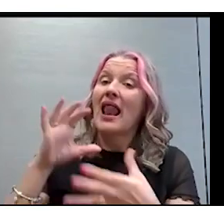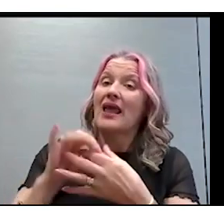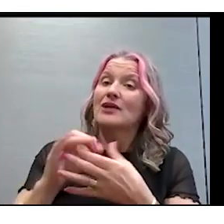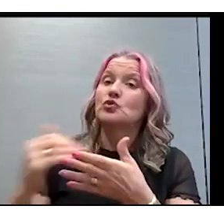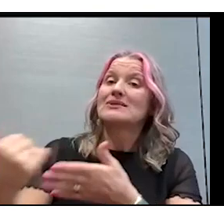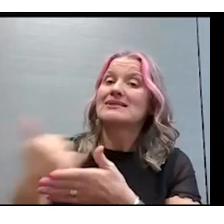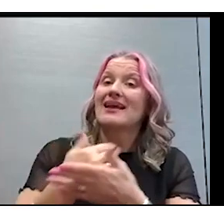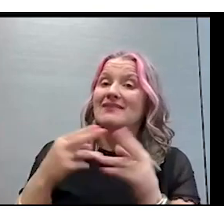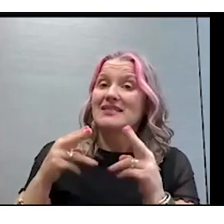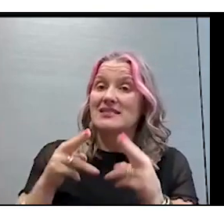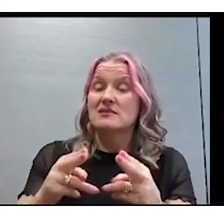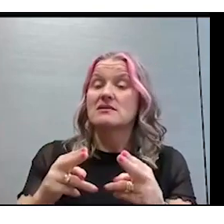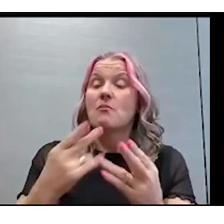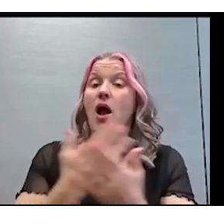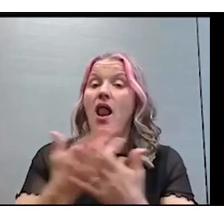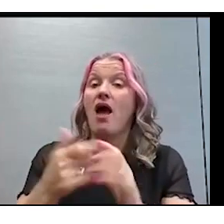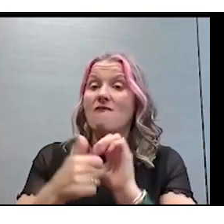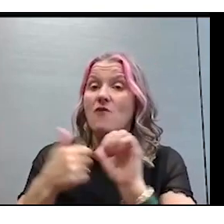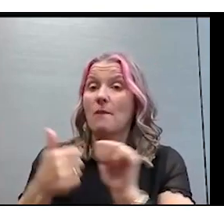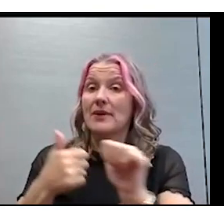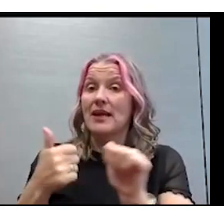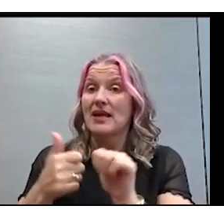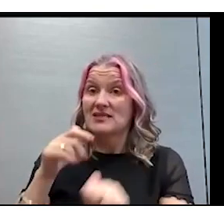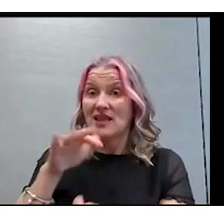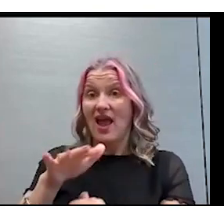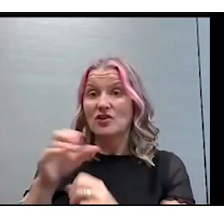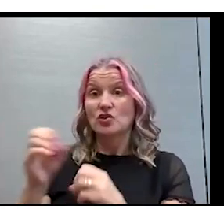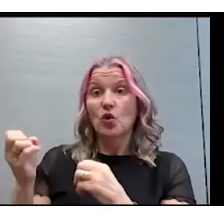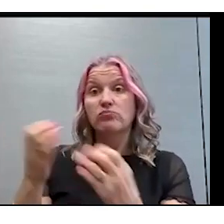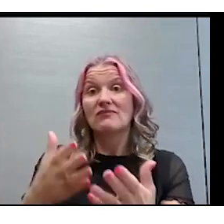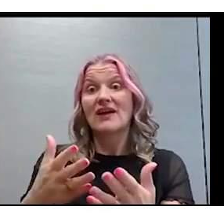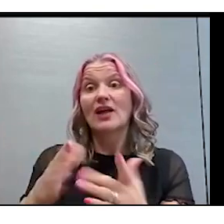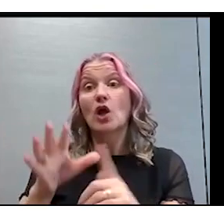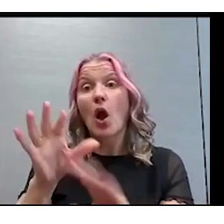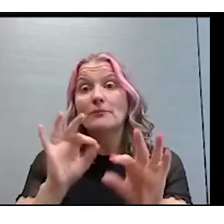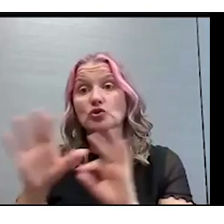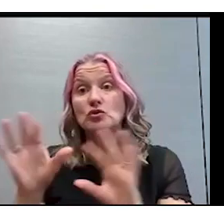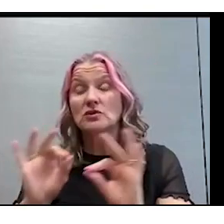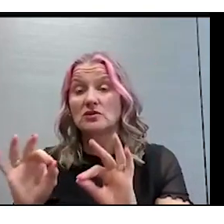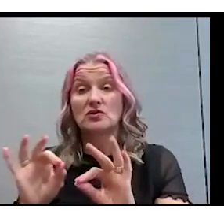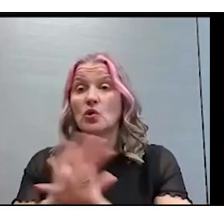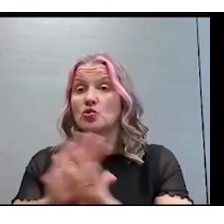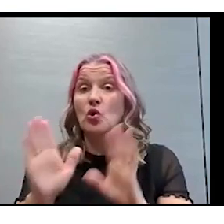A lot of companies out there provide this option, so you don't have to build them yourself.